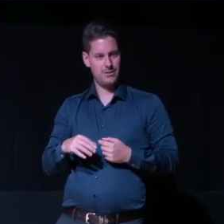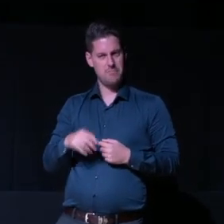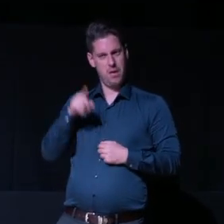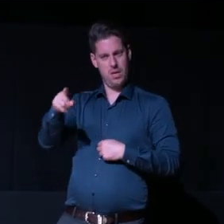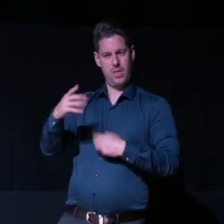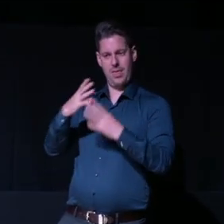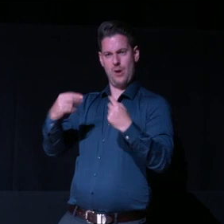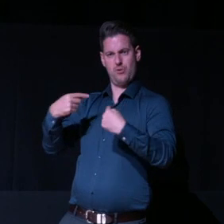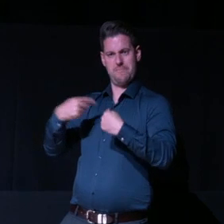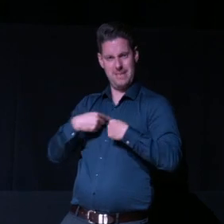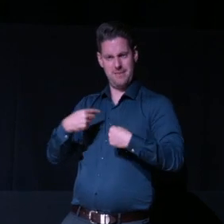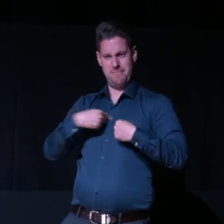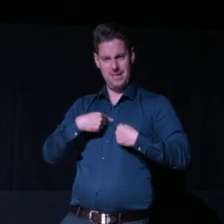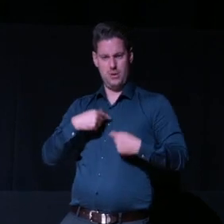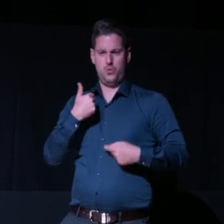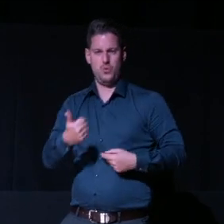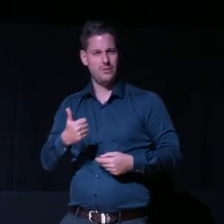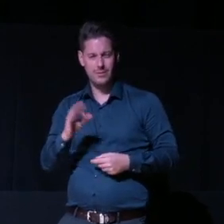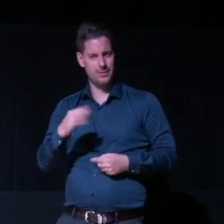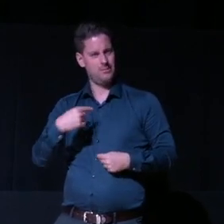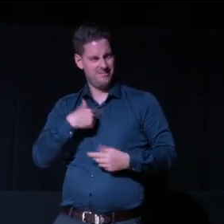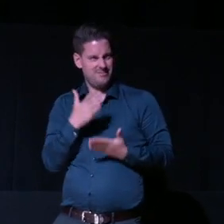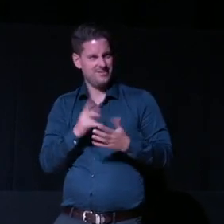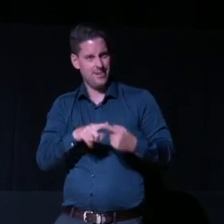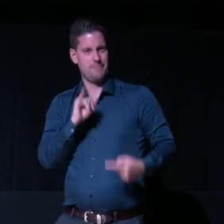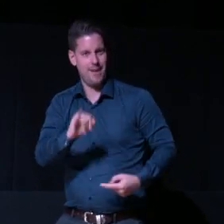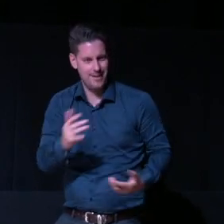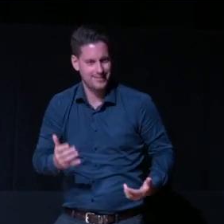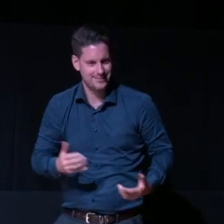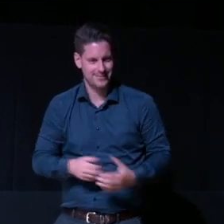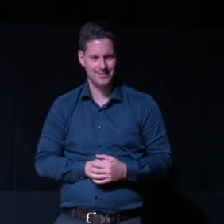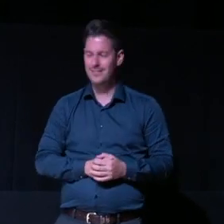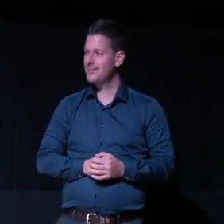of risk and taboo and I want to talk a bit more about it. But Shane, I wanted to